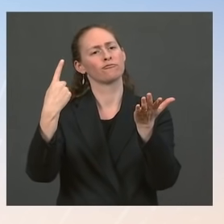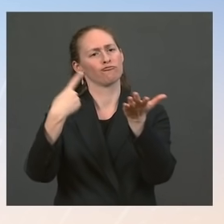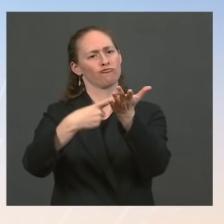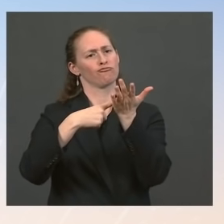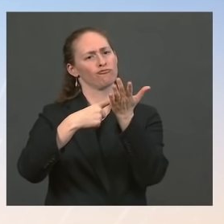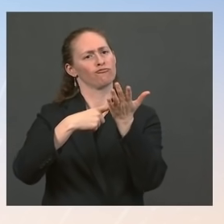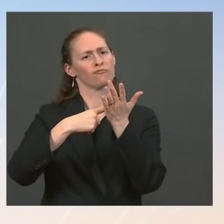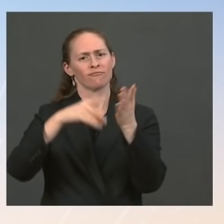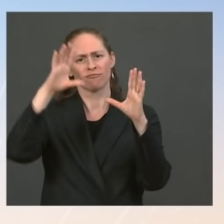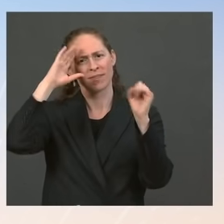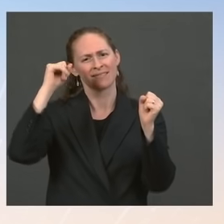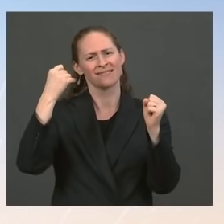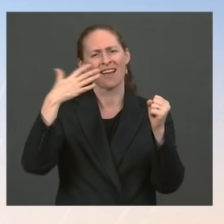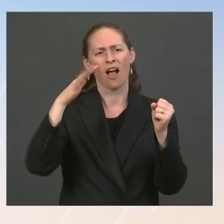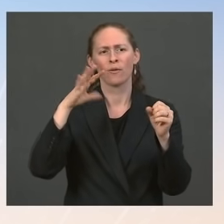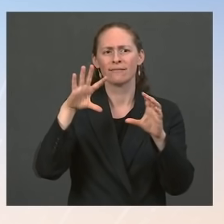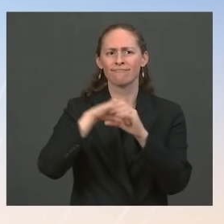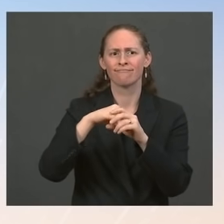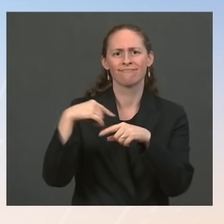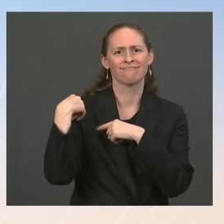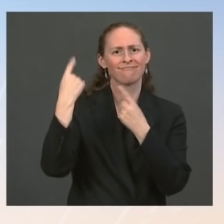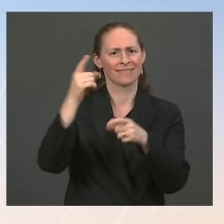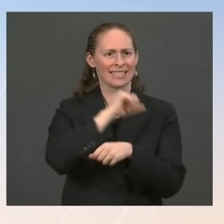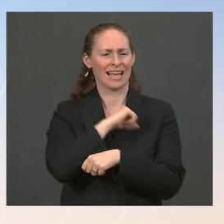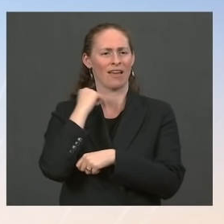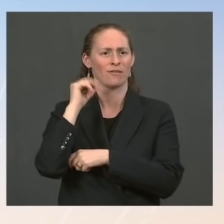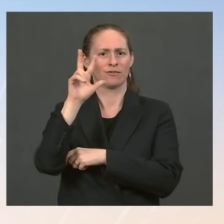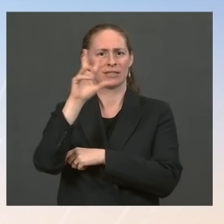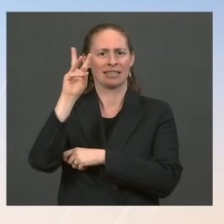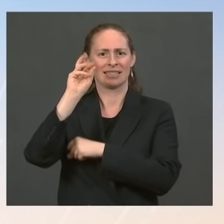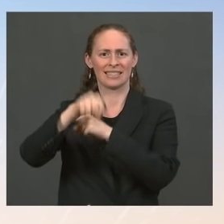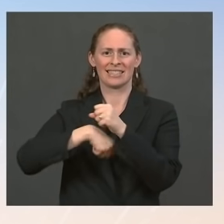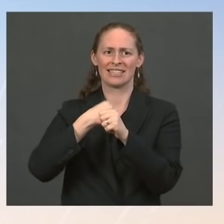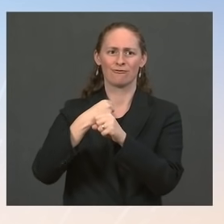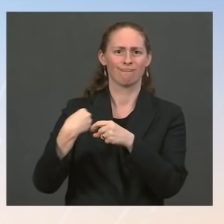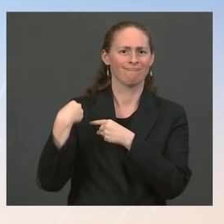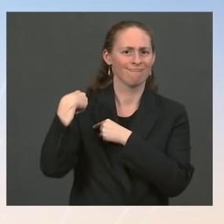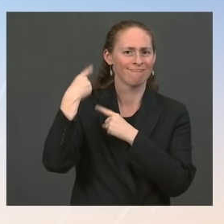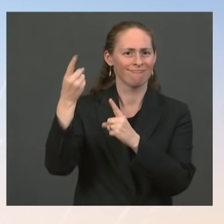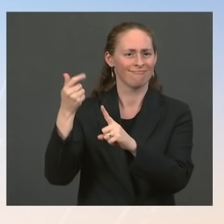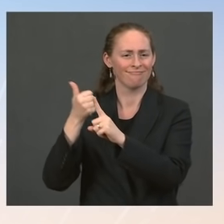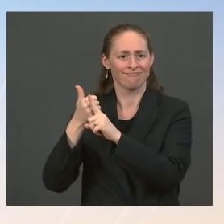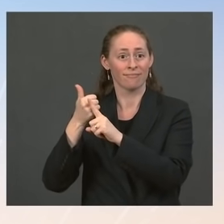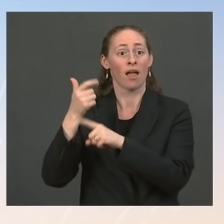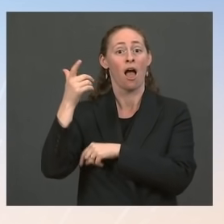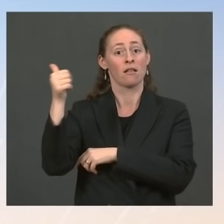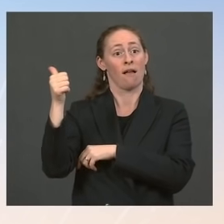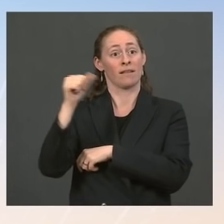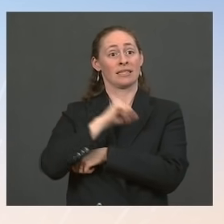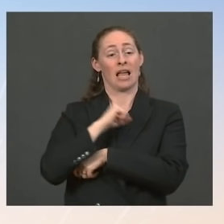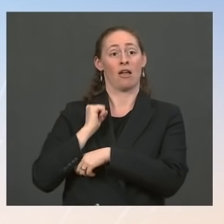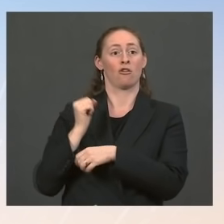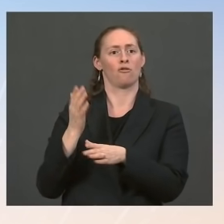He didn't want any President to tell him what to do; he's not going to tell anyone what to do. He is going to have a discussion, have an engagement.